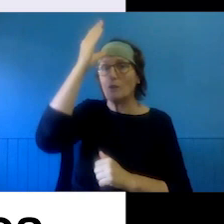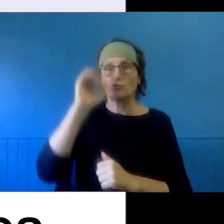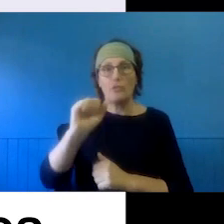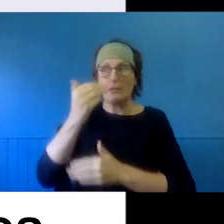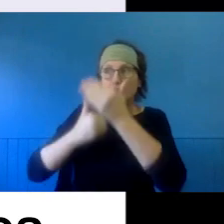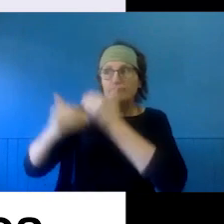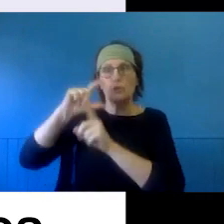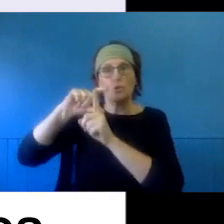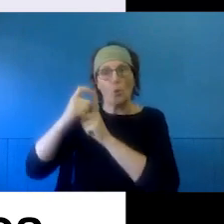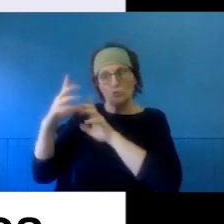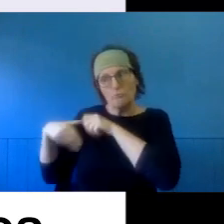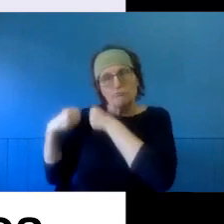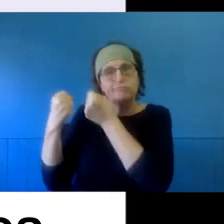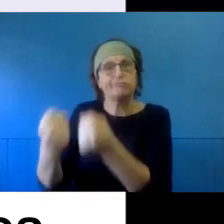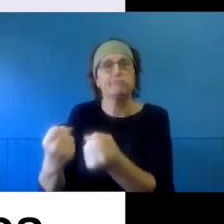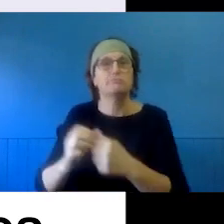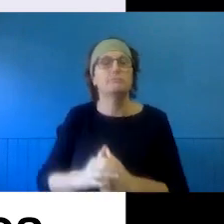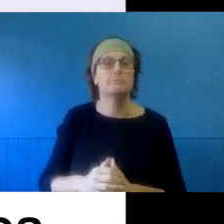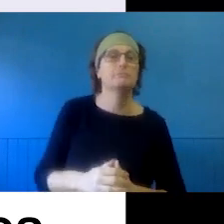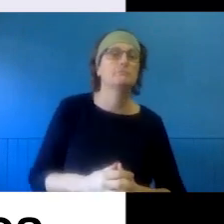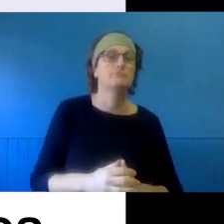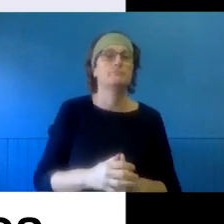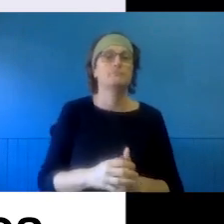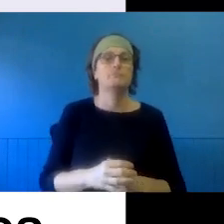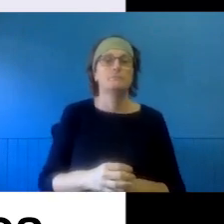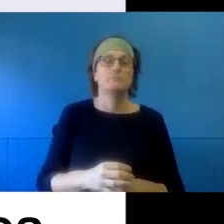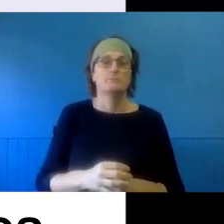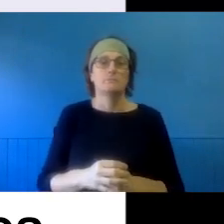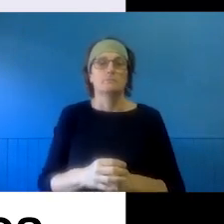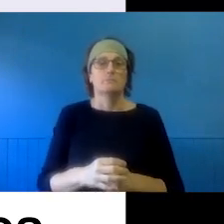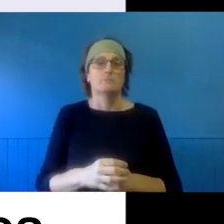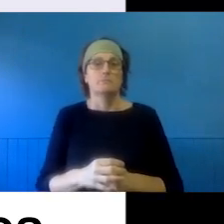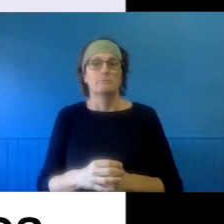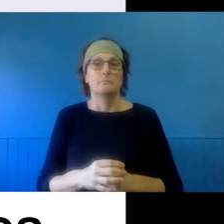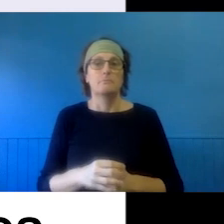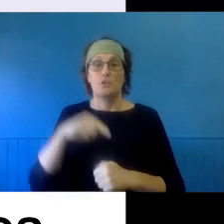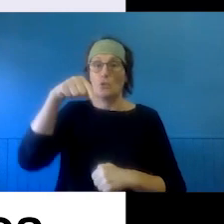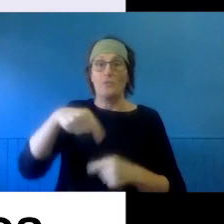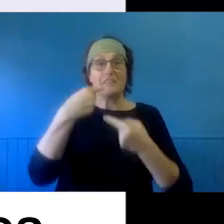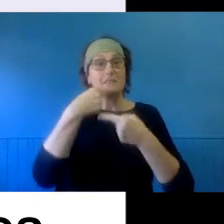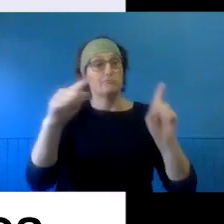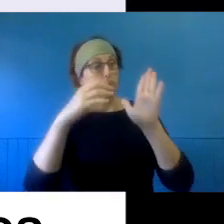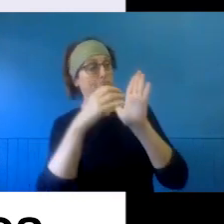quos. -- expression". On the scale of things, it doesn't translate into